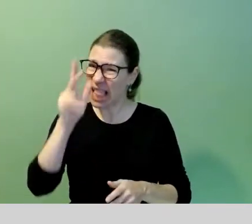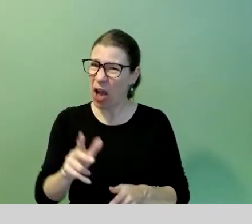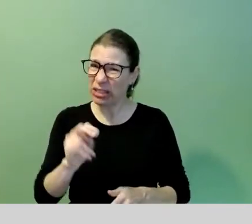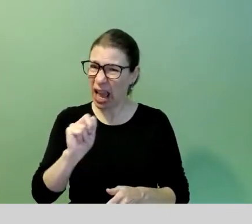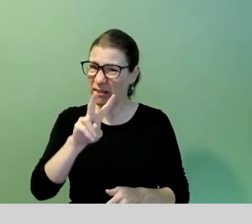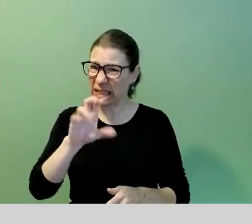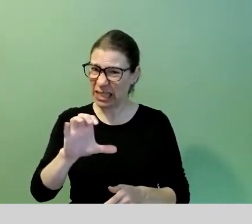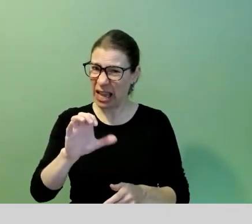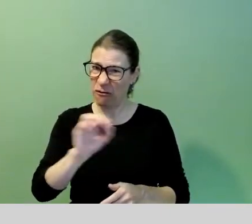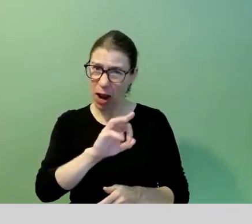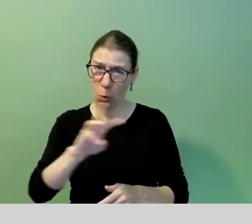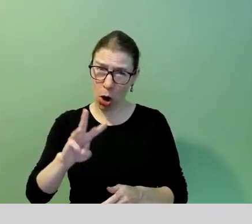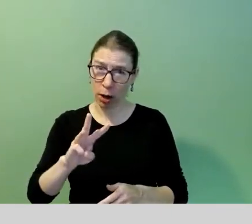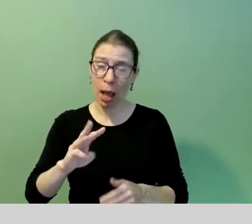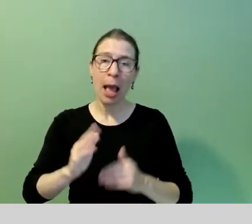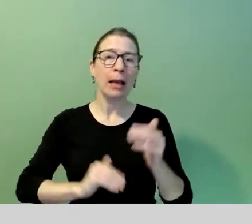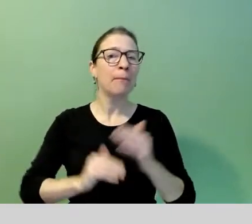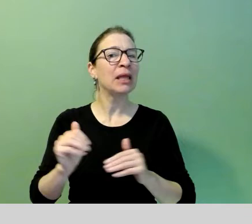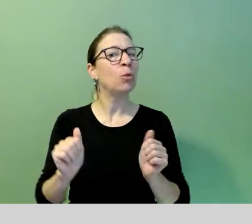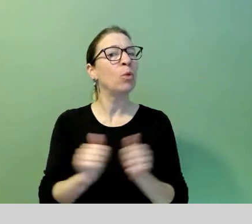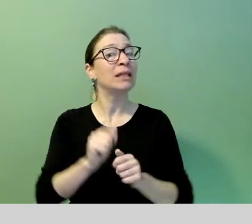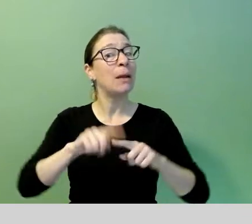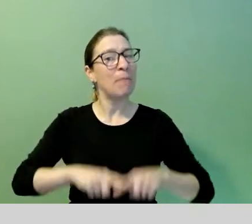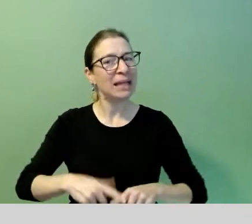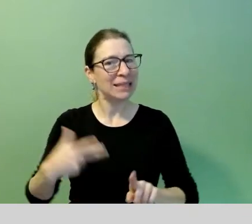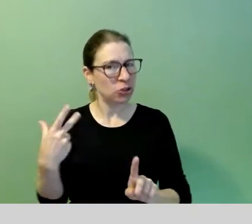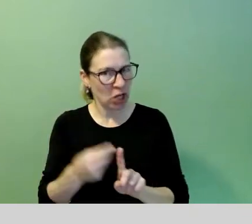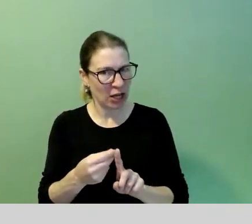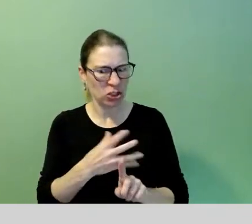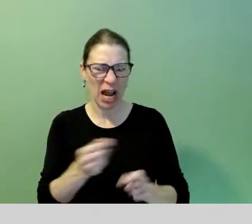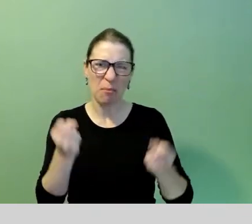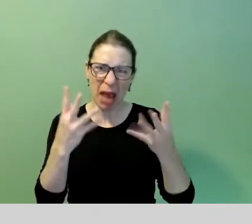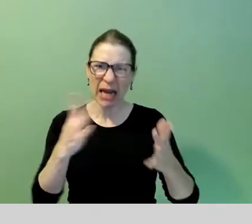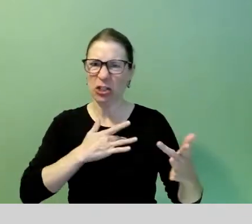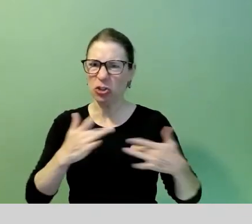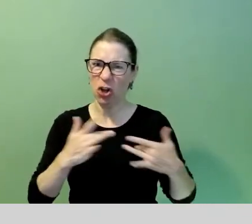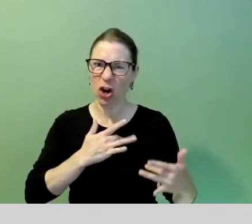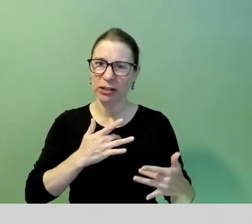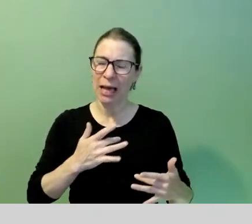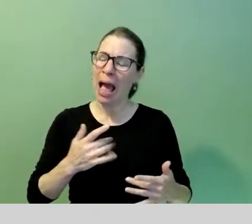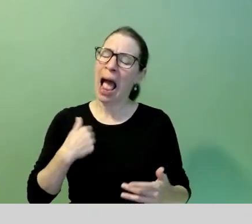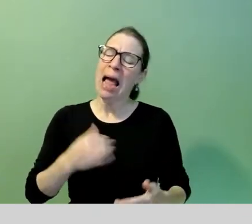of concerns and dependency injection. It didn't take me long to realize that I was going down the wrong path.